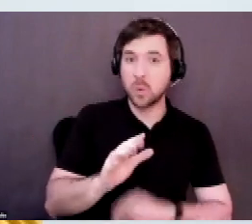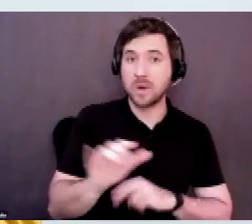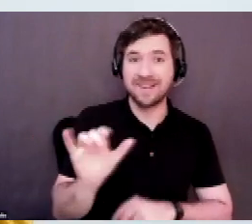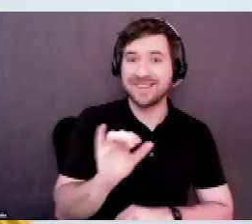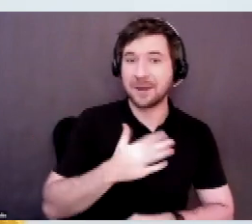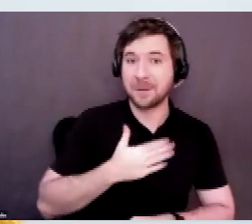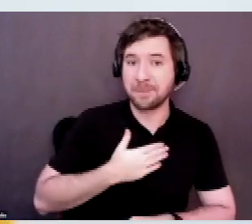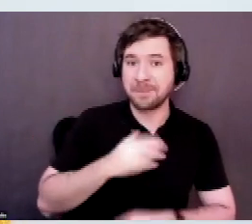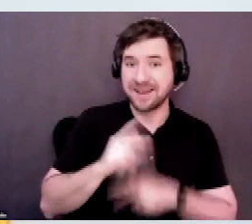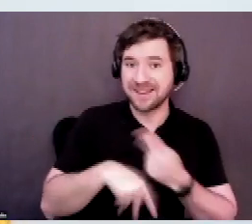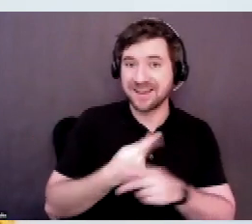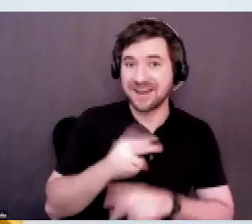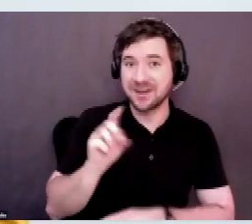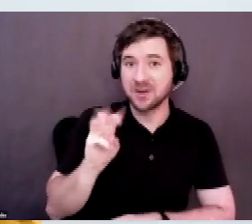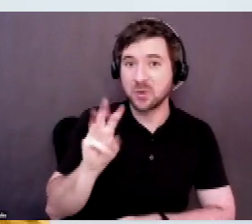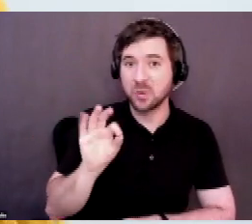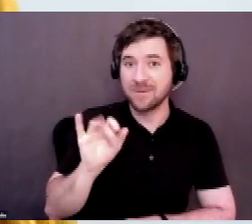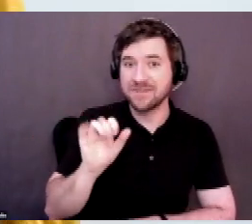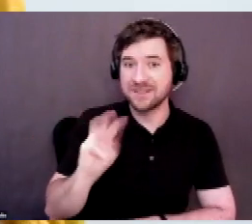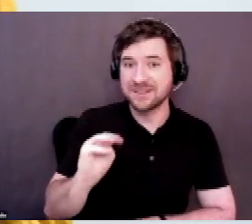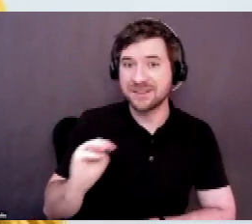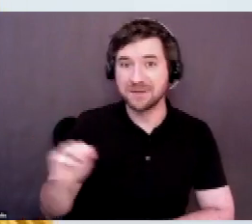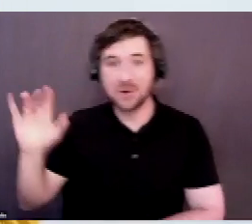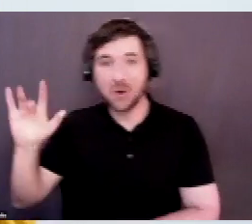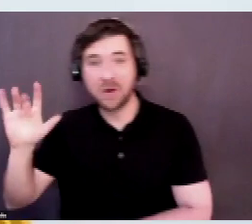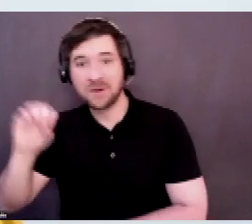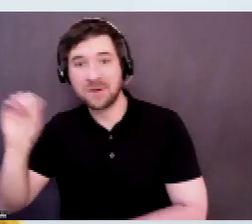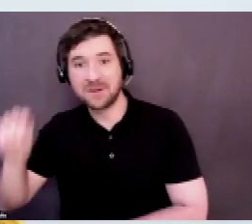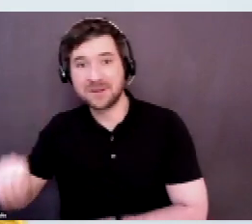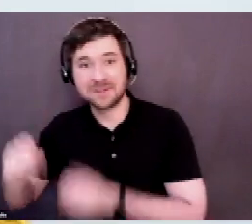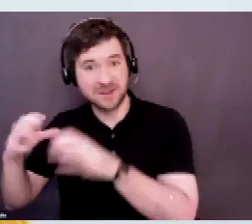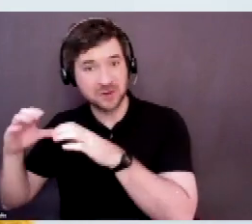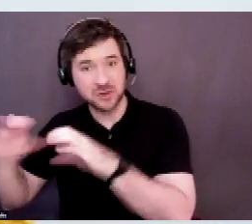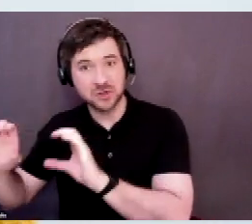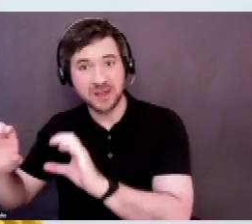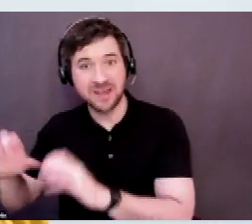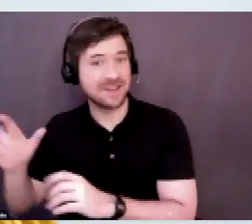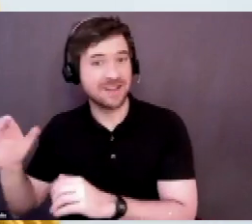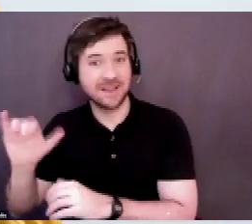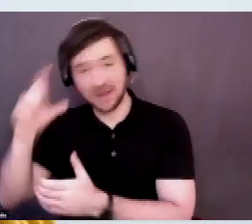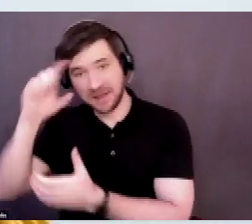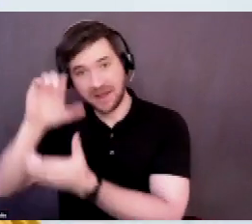25% chance that the fetus would be unaffected and not have dwarfism